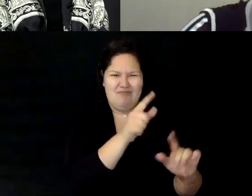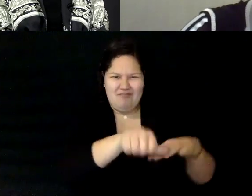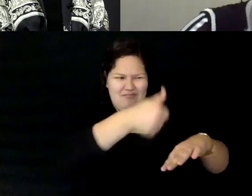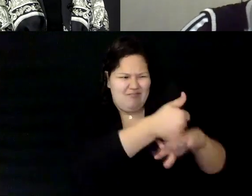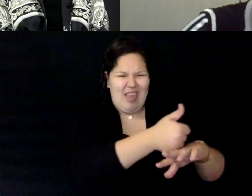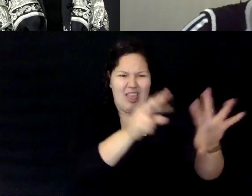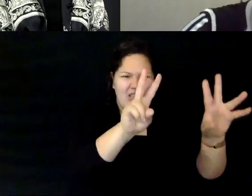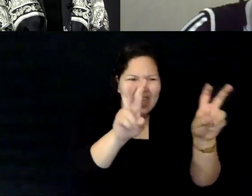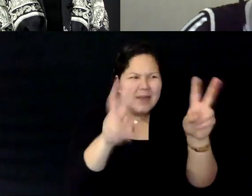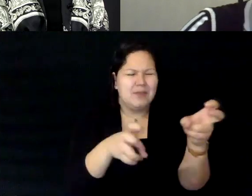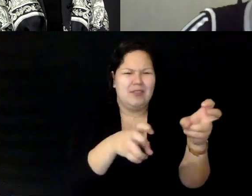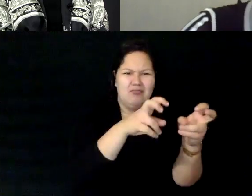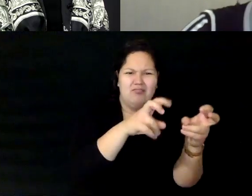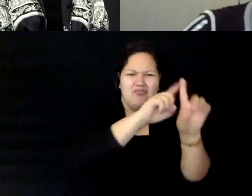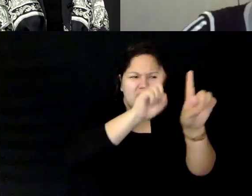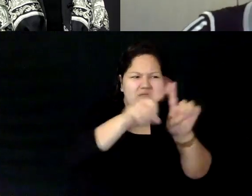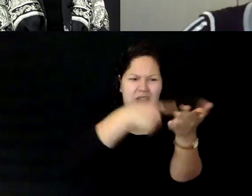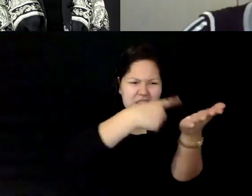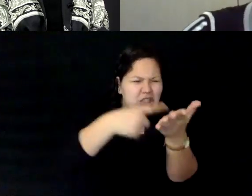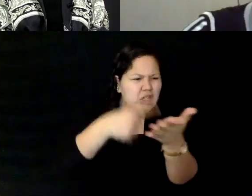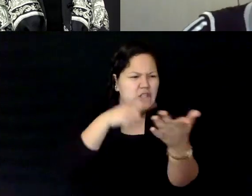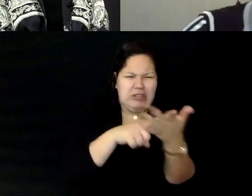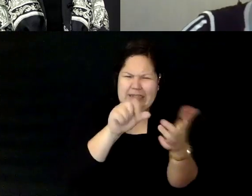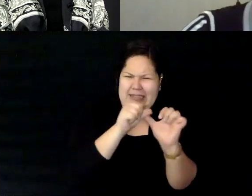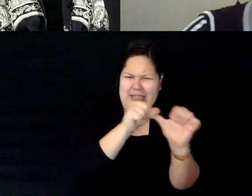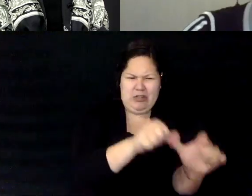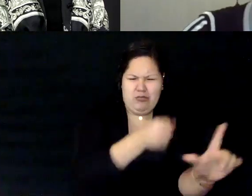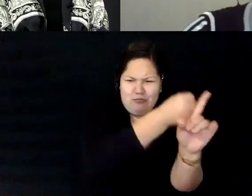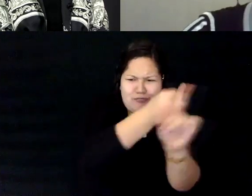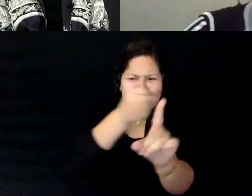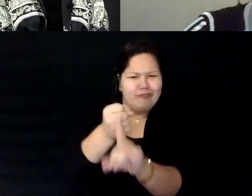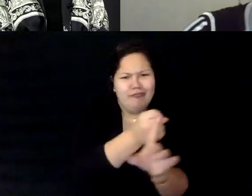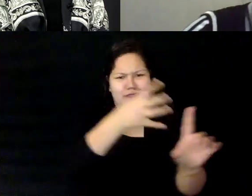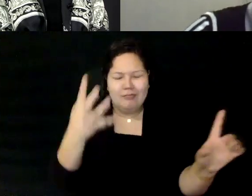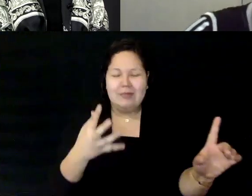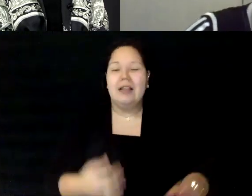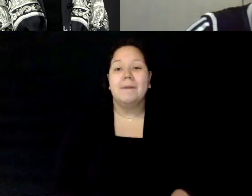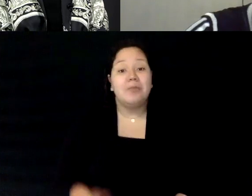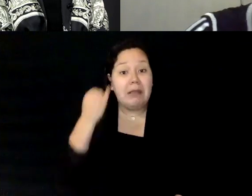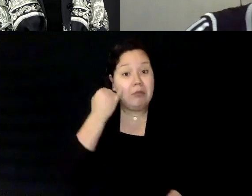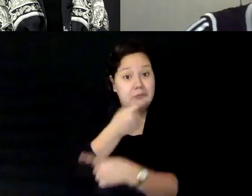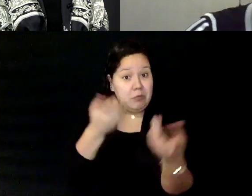that it tackles, continues to feel. So for those of you who don't know Nancy and Kiran,